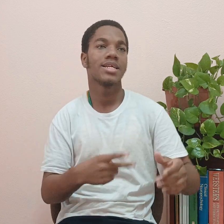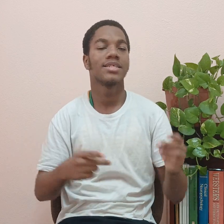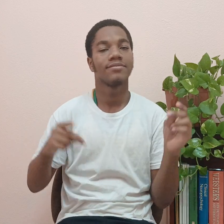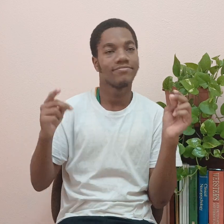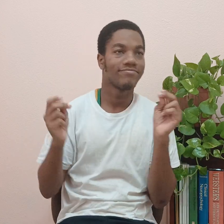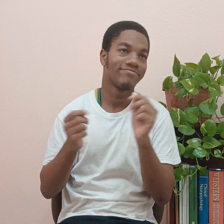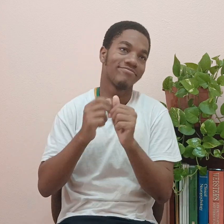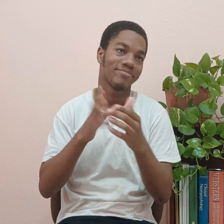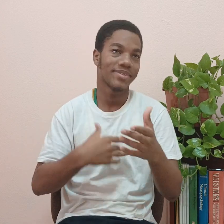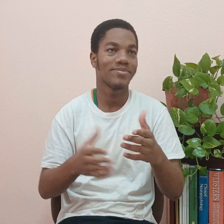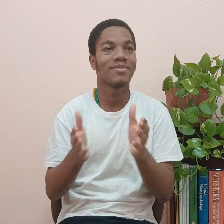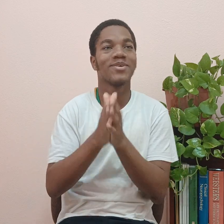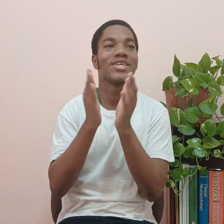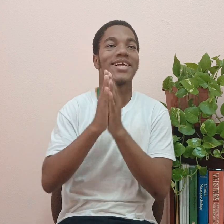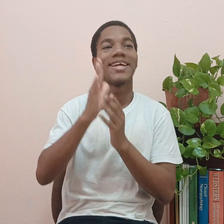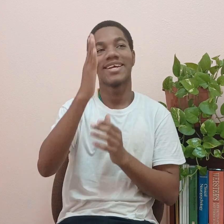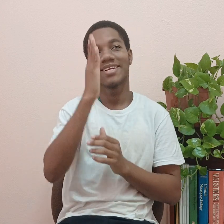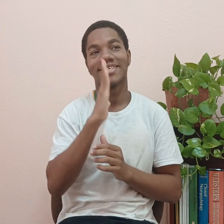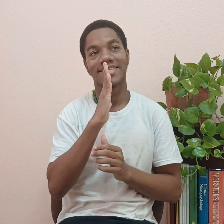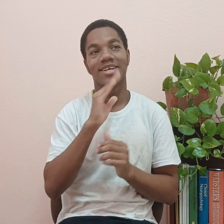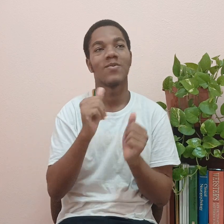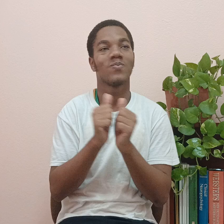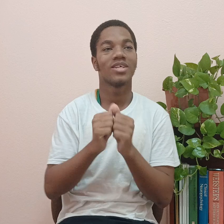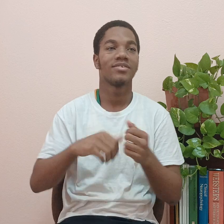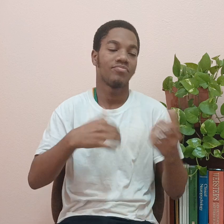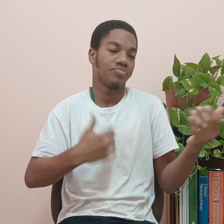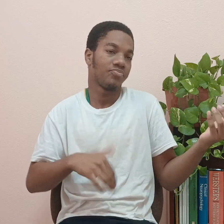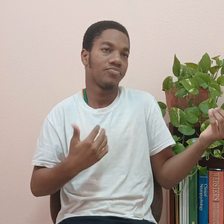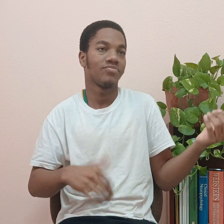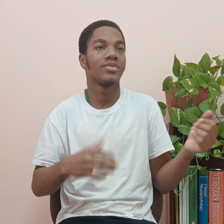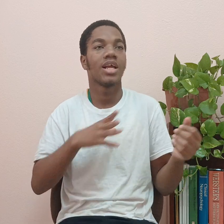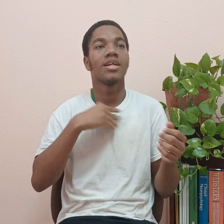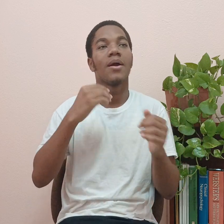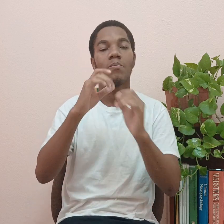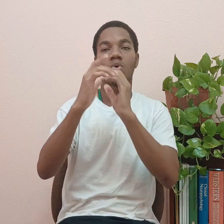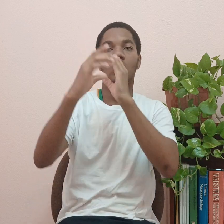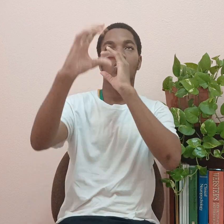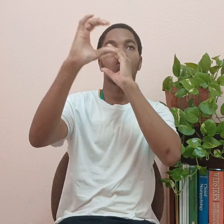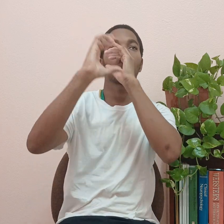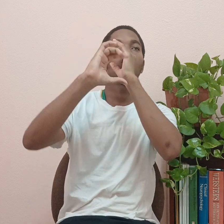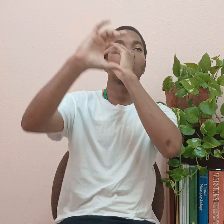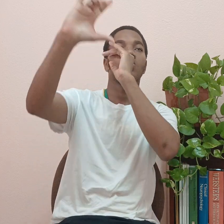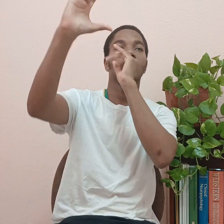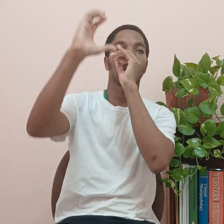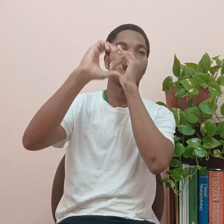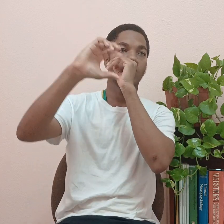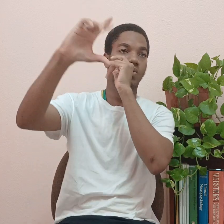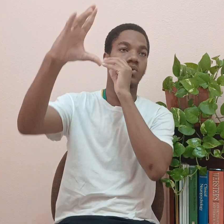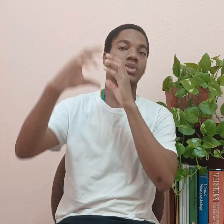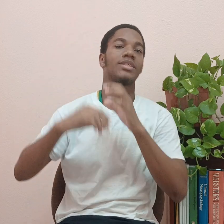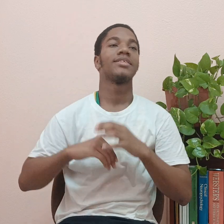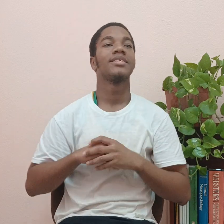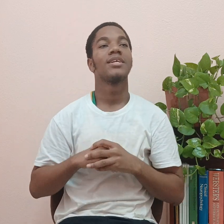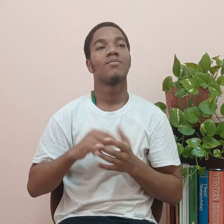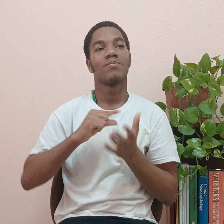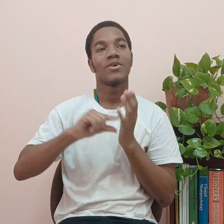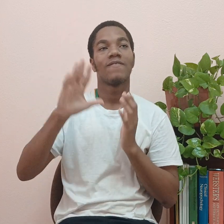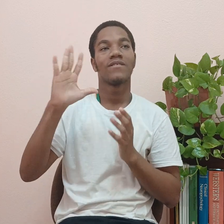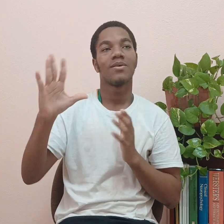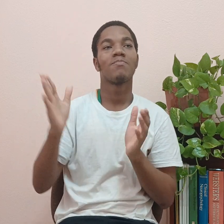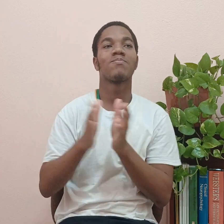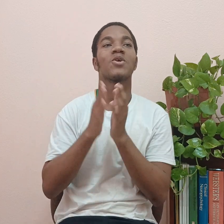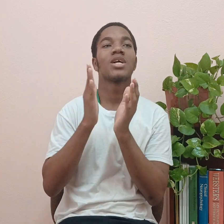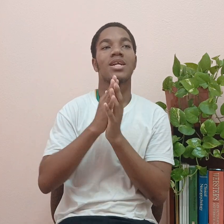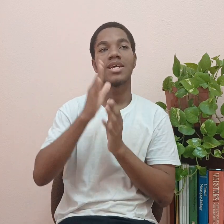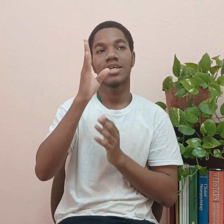Praise God with strings and pipe! 5 Praise God with loud cymbals!